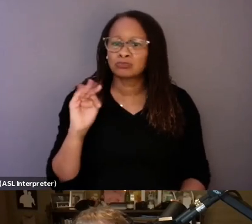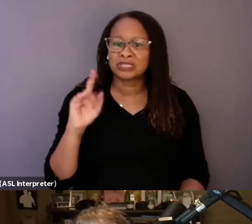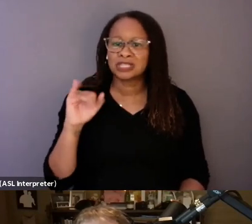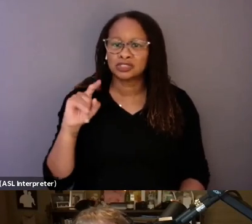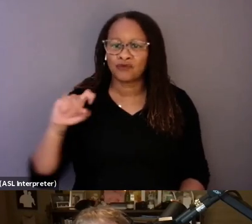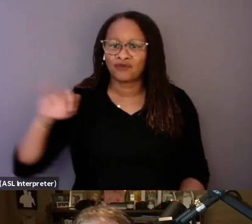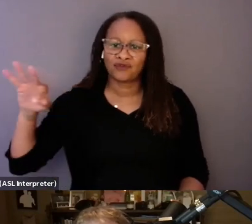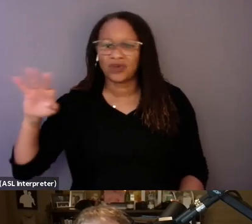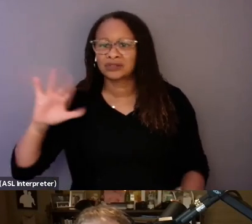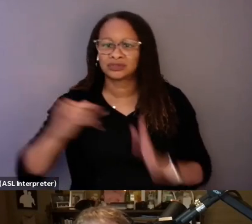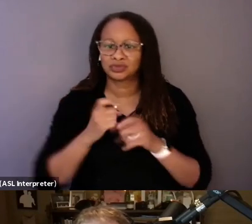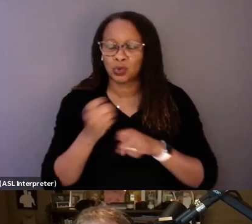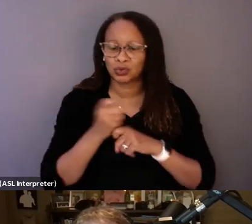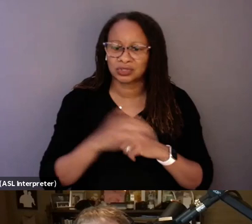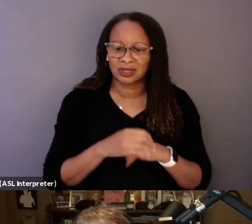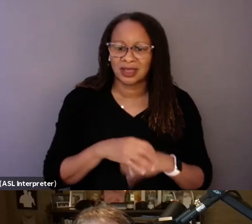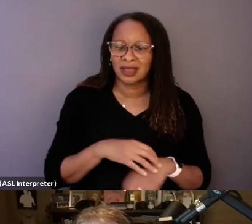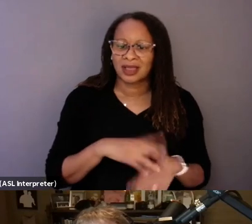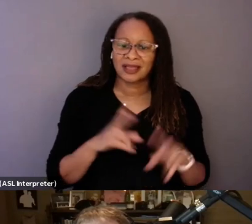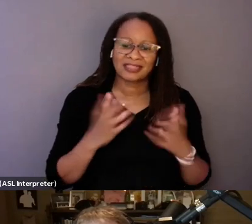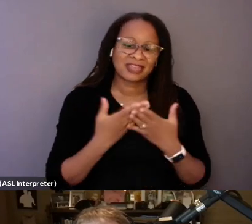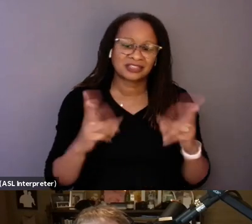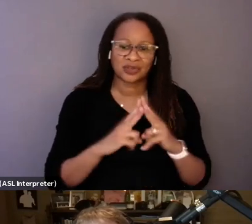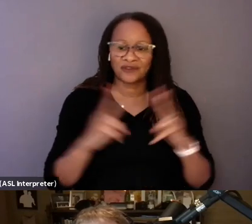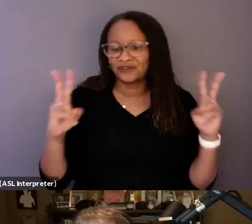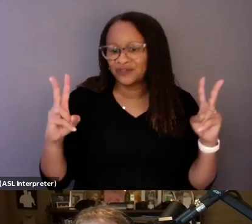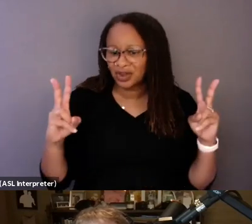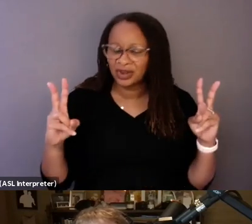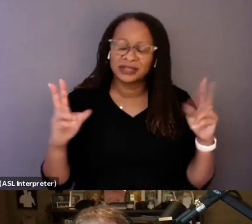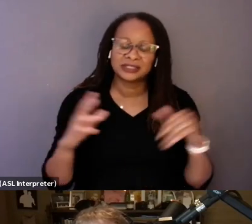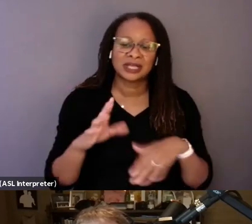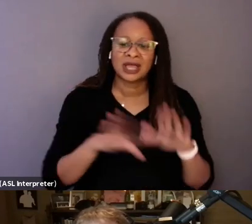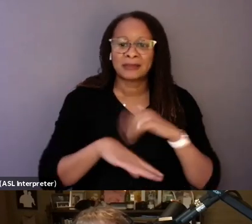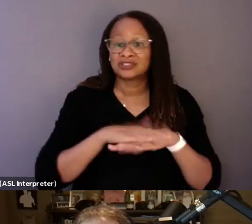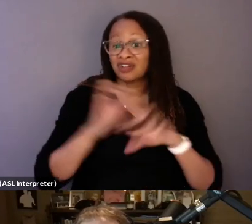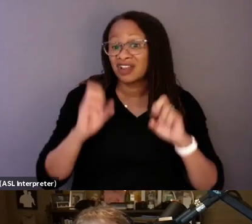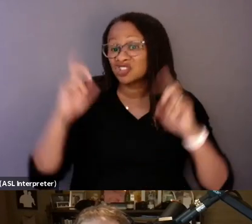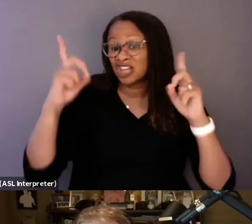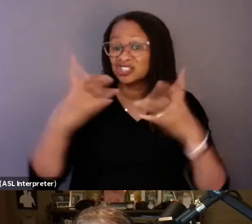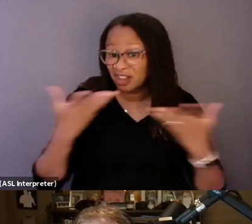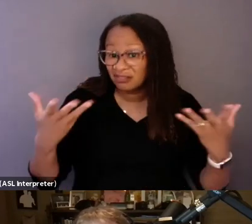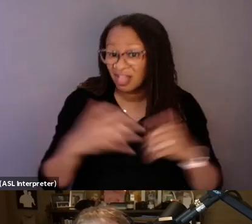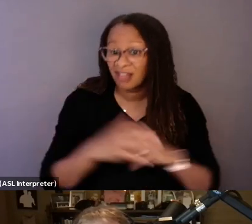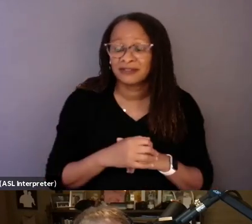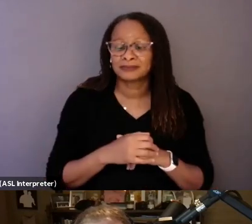and things that were kind of based on education. A lot of it was you knew certain books